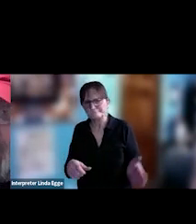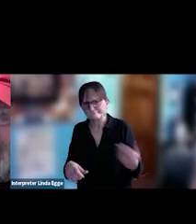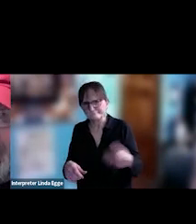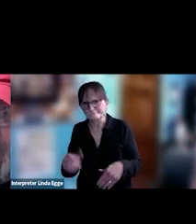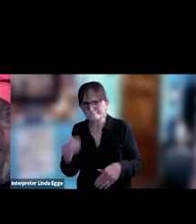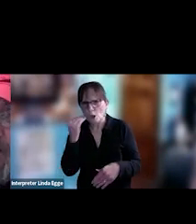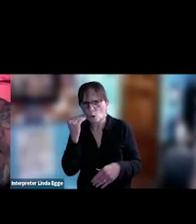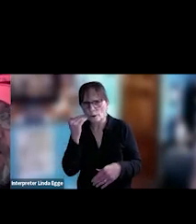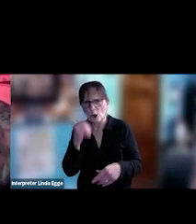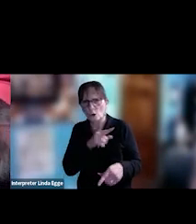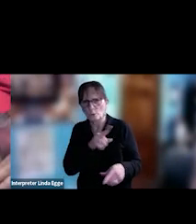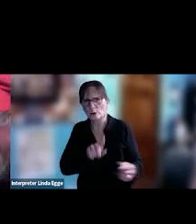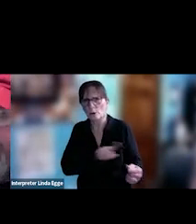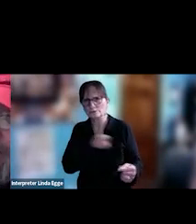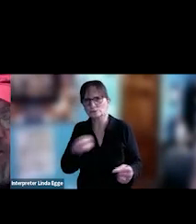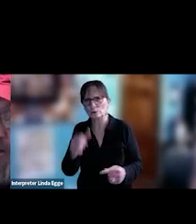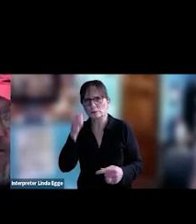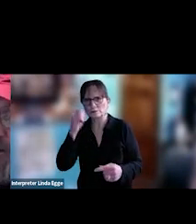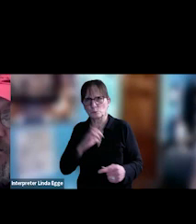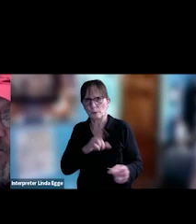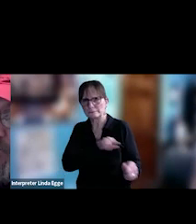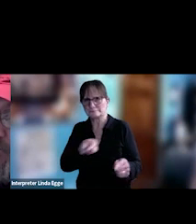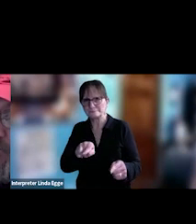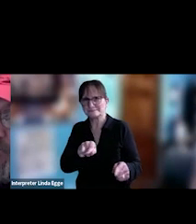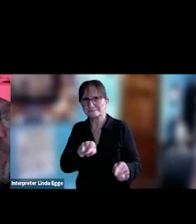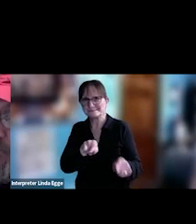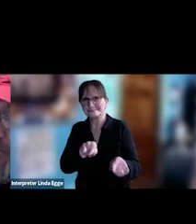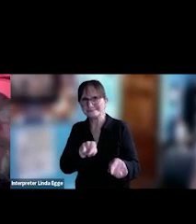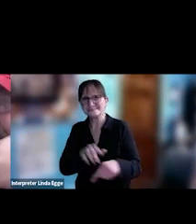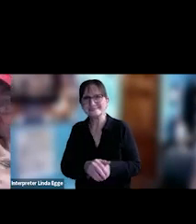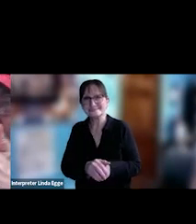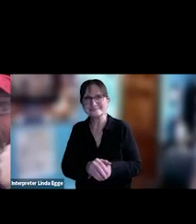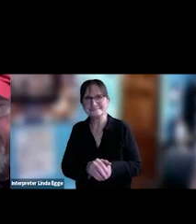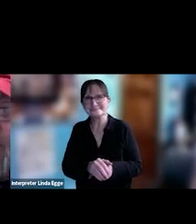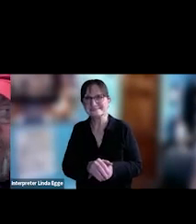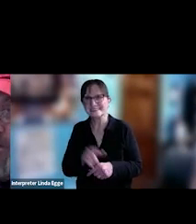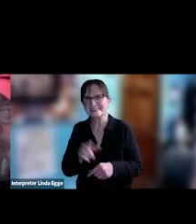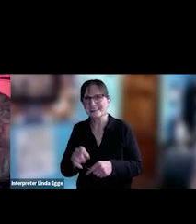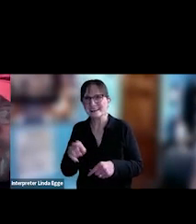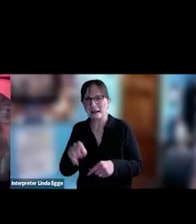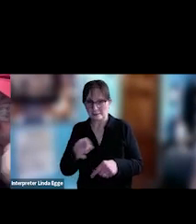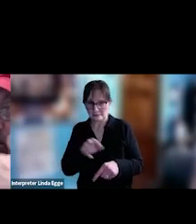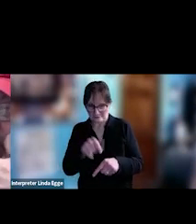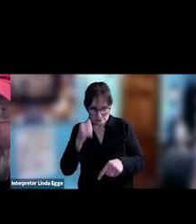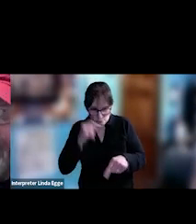let's go over here and talk to this lady here," you, and this lady opened my door, I mean she,